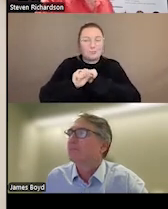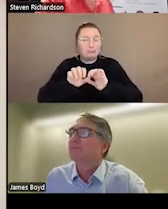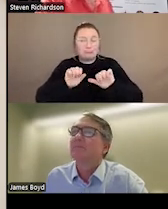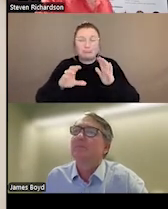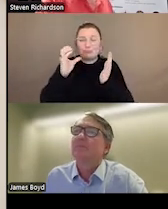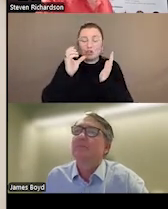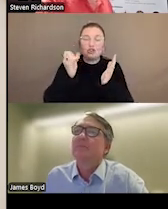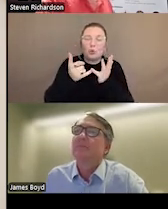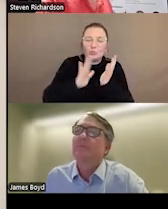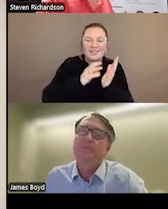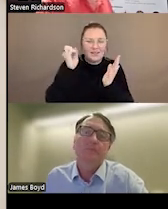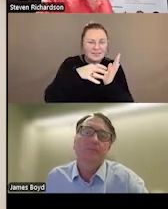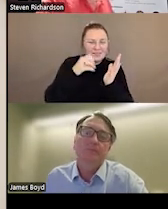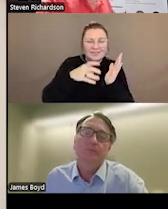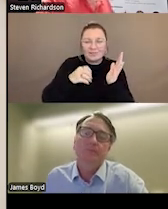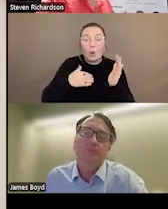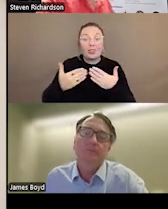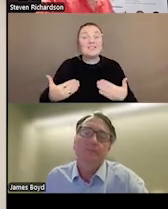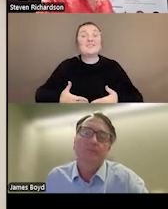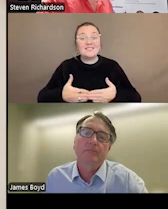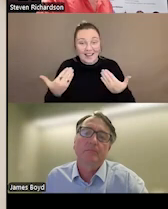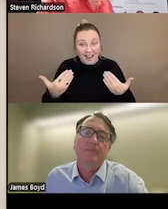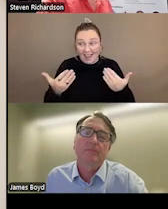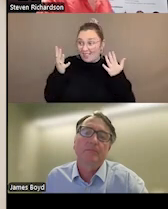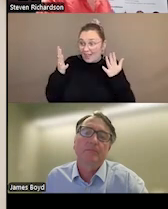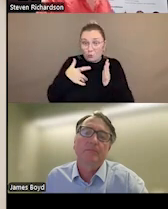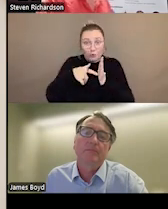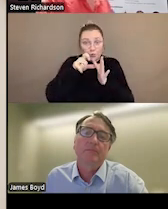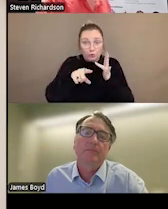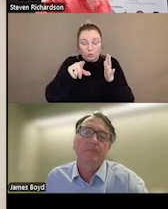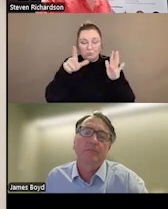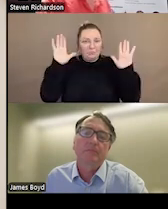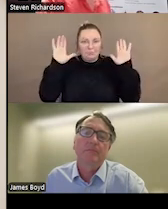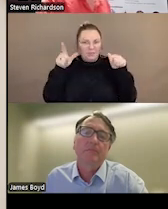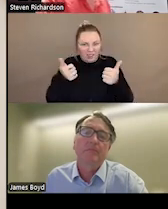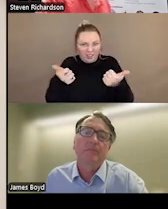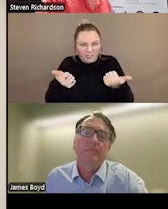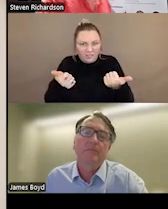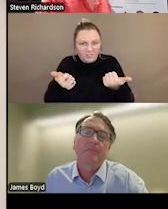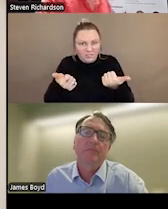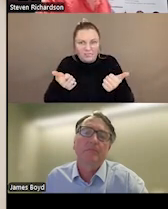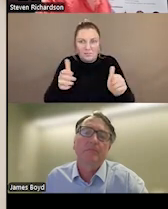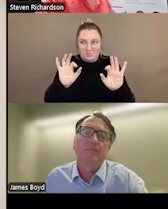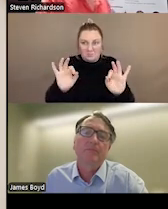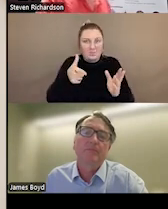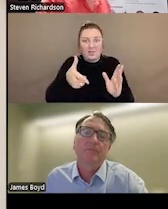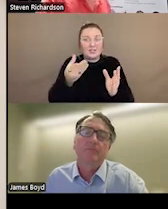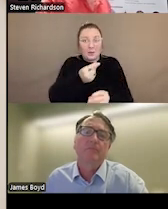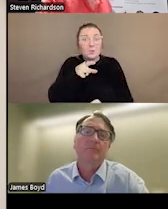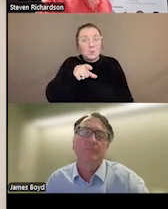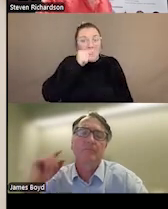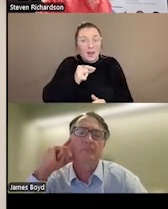campaign on the day and that is all you do, that is certainly something that you could do.